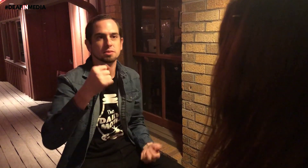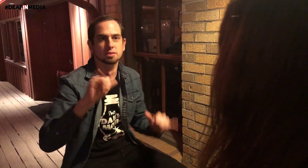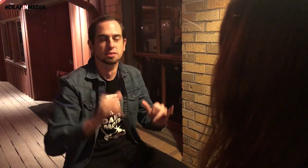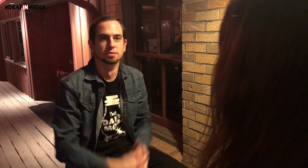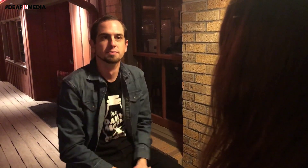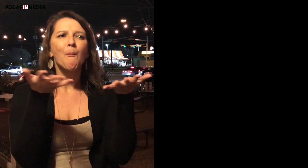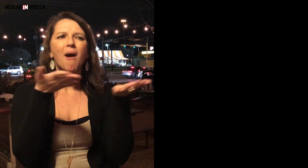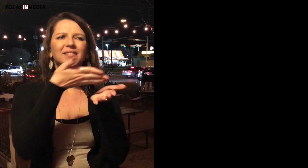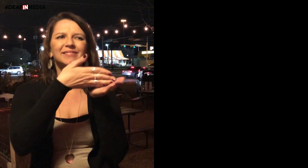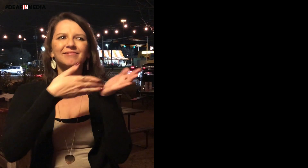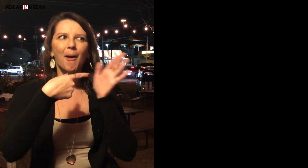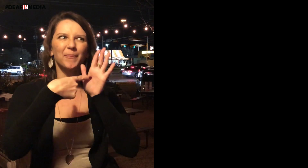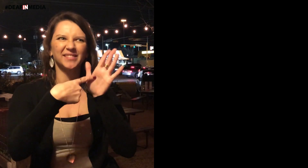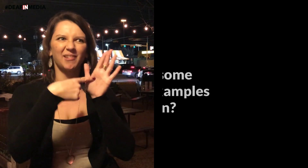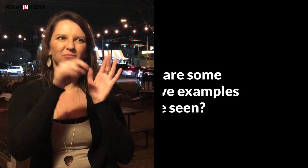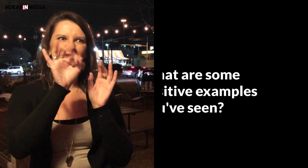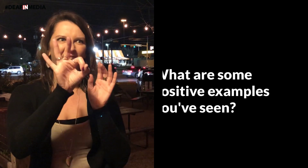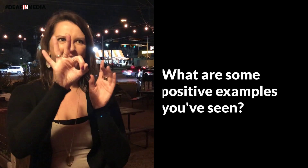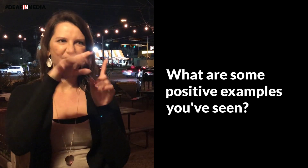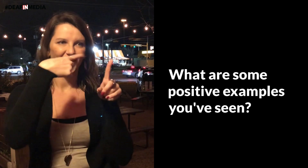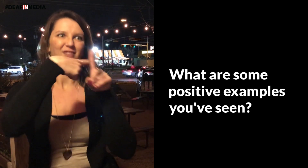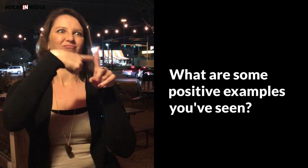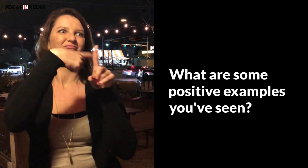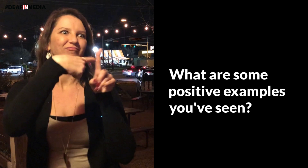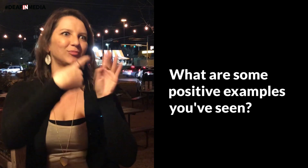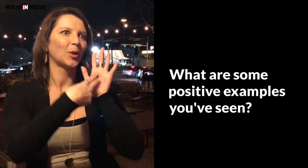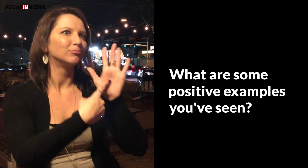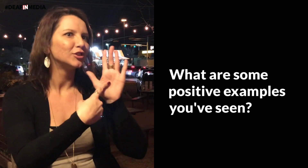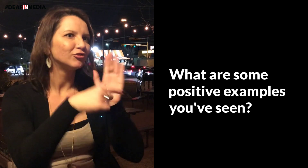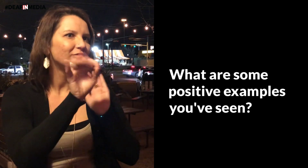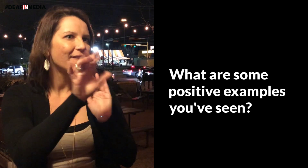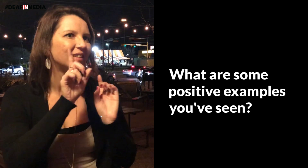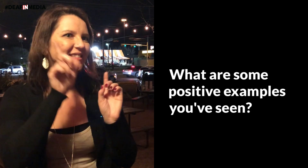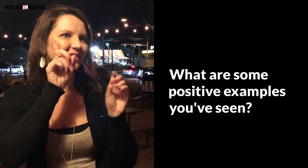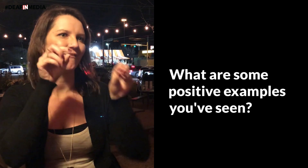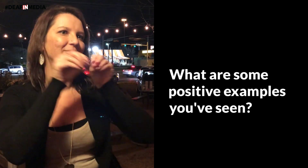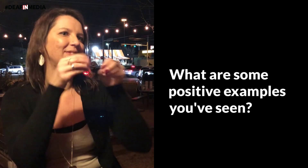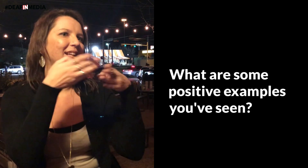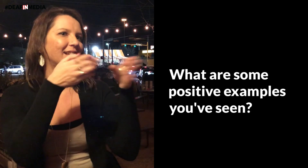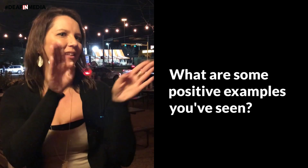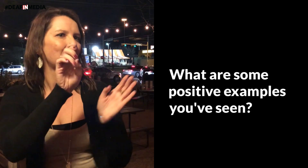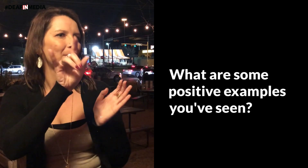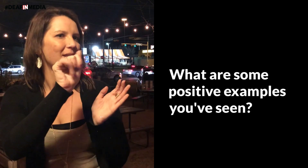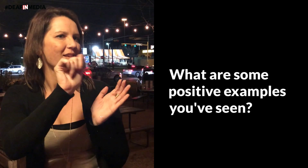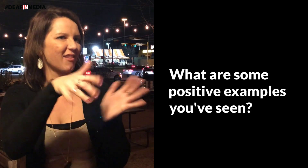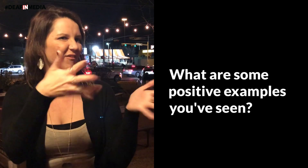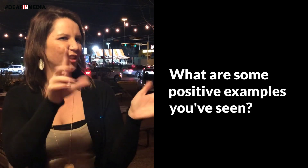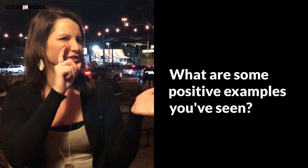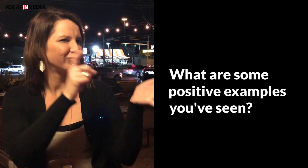What are some positive examples you've seen?